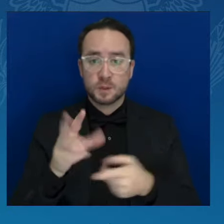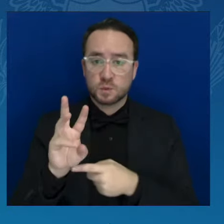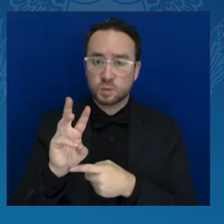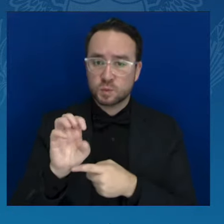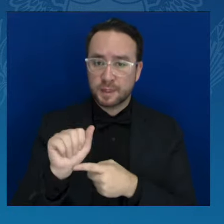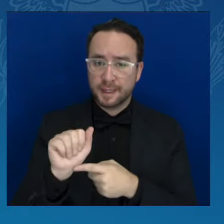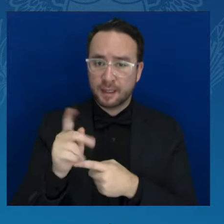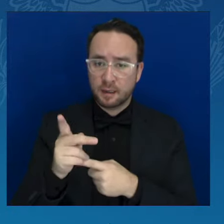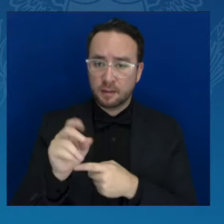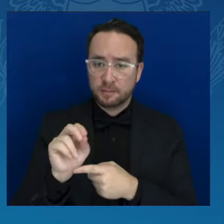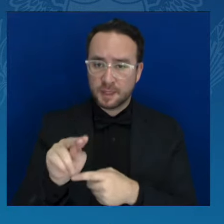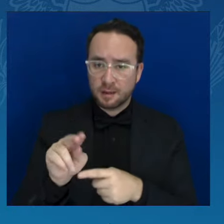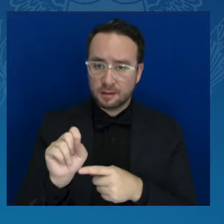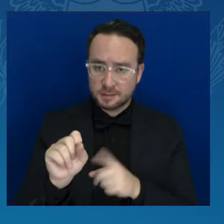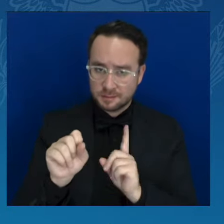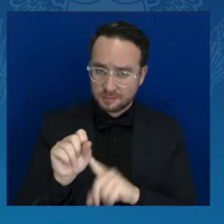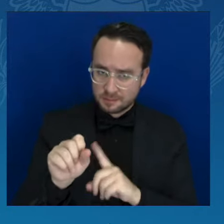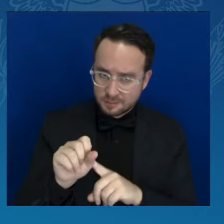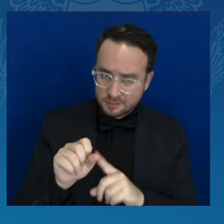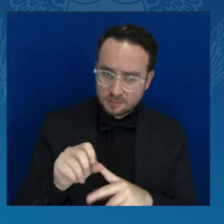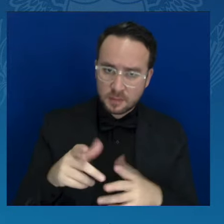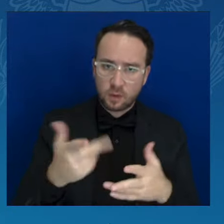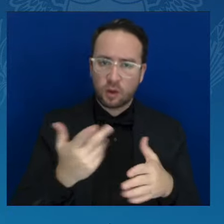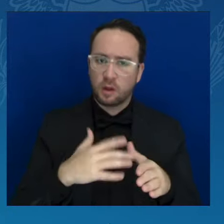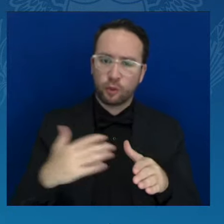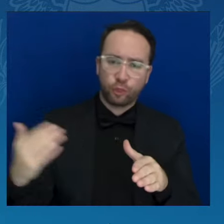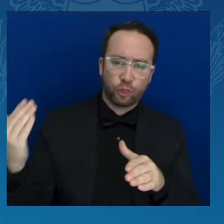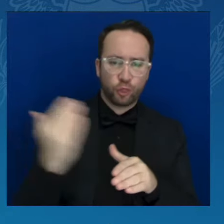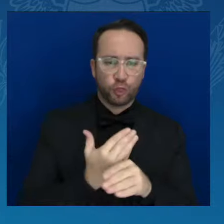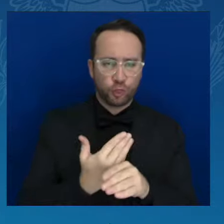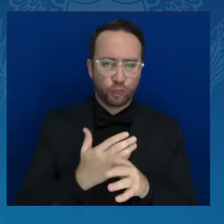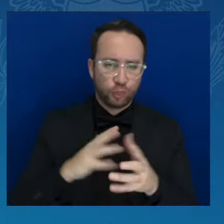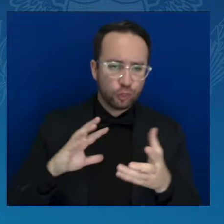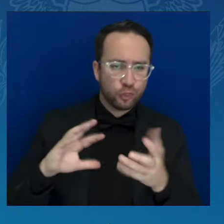So together with our partners, our goal remains fundamental,